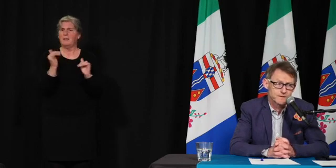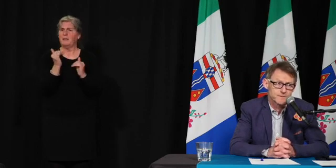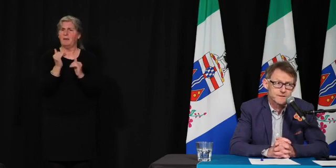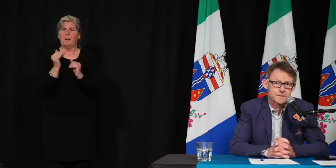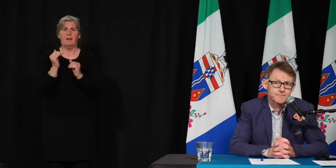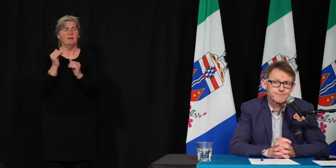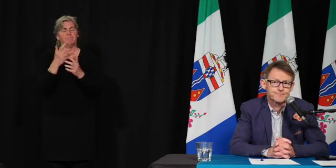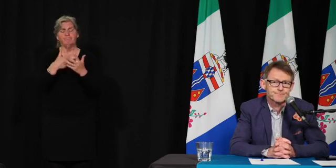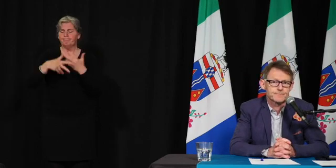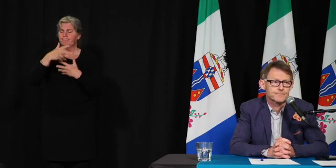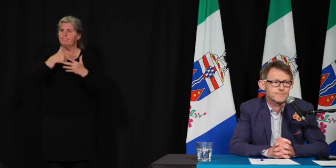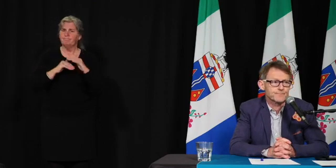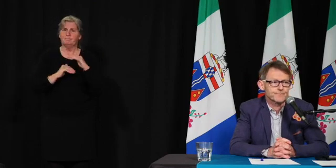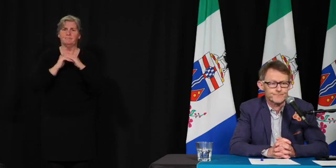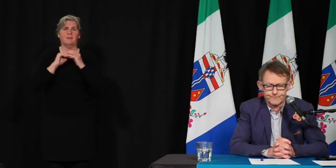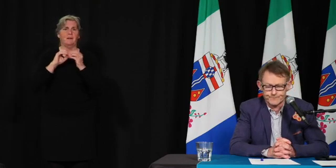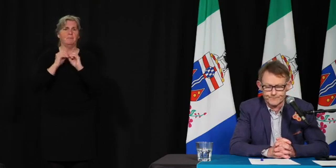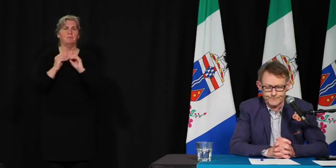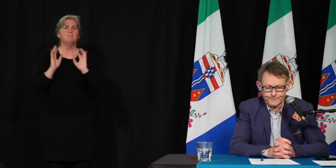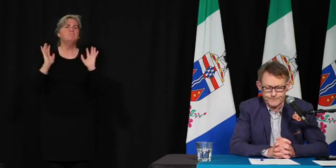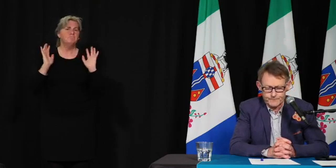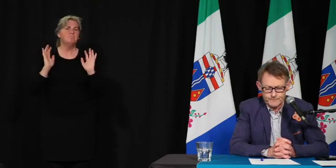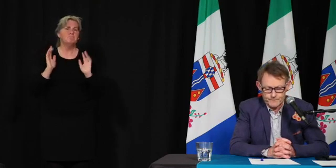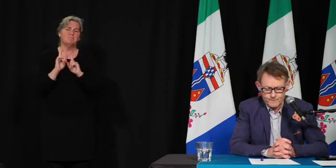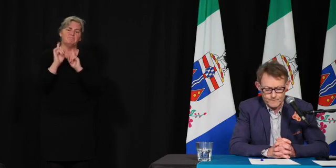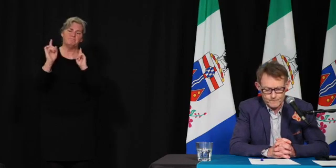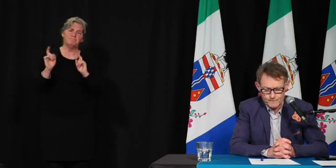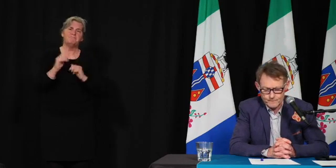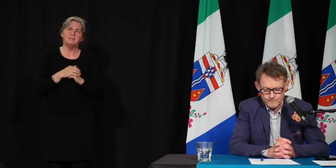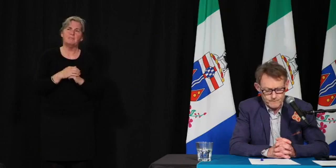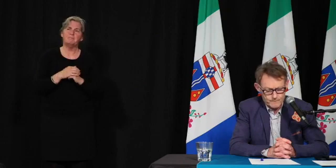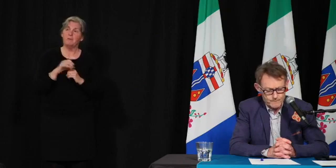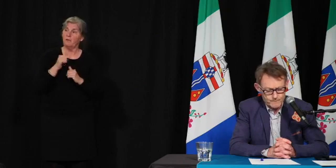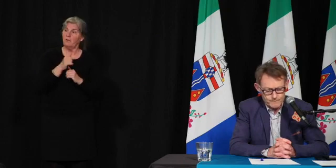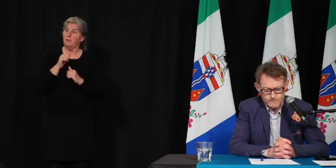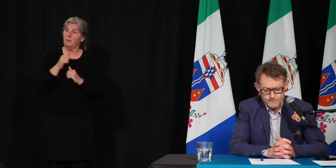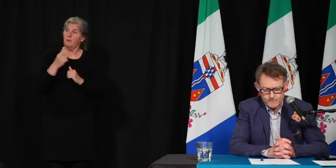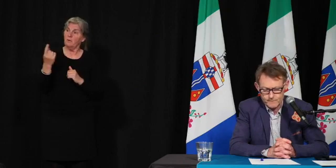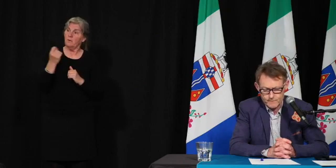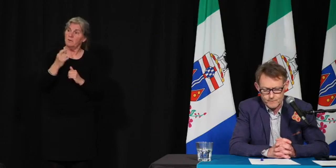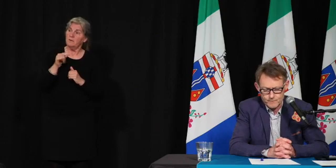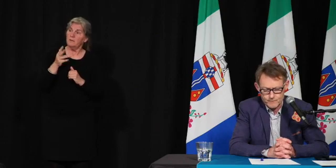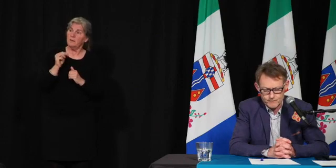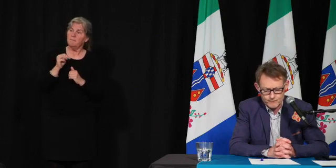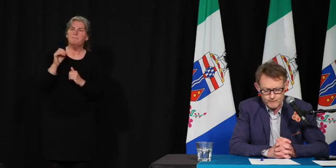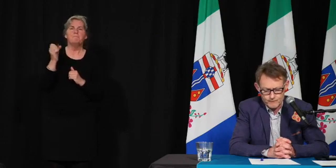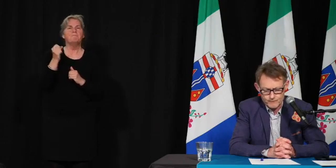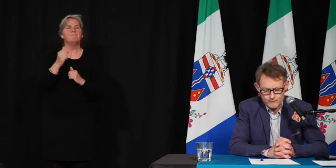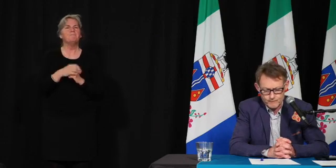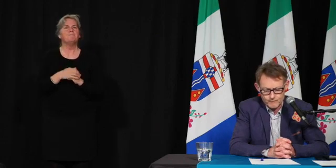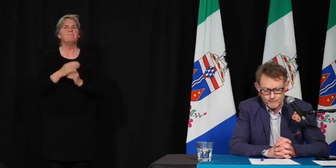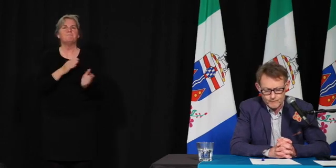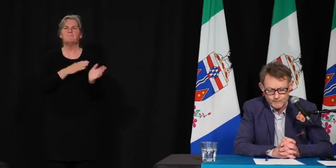and well spaced. Pat: Follow-up? Reporter: Yes. This question is for the premie,